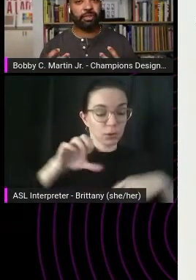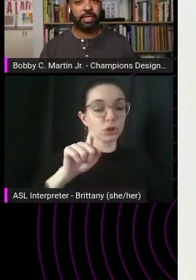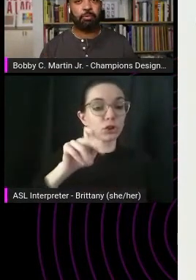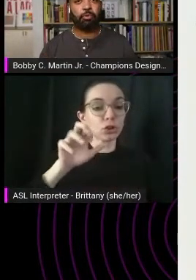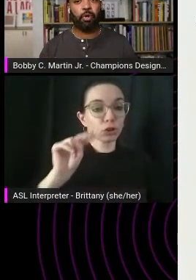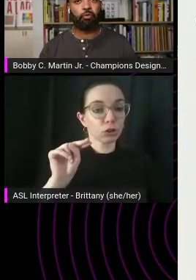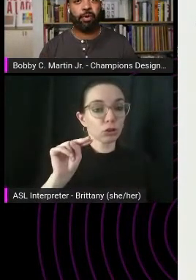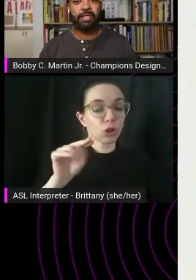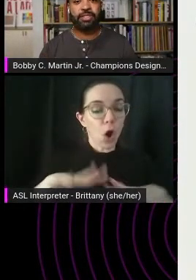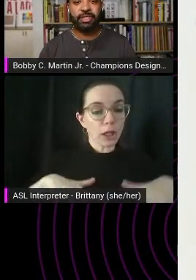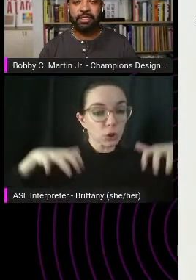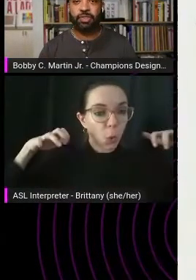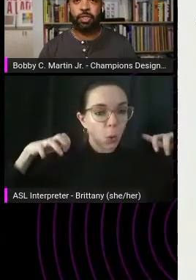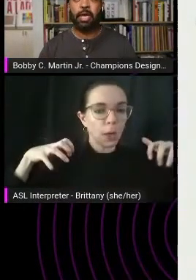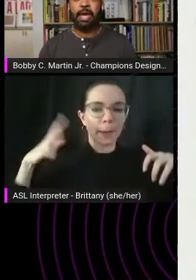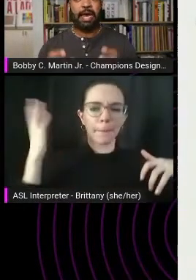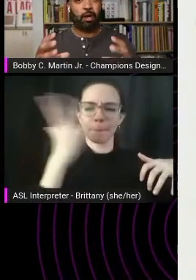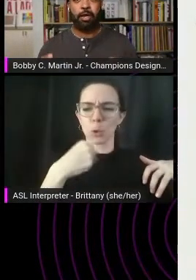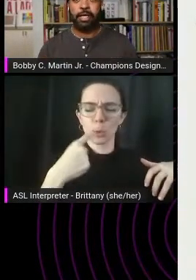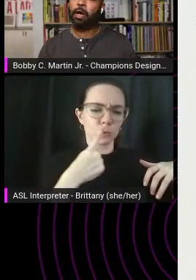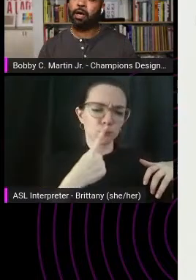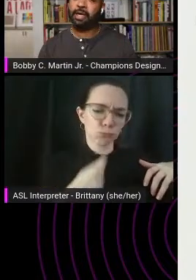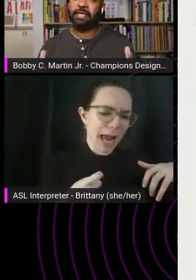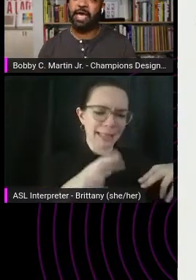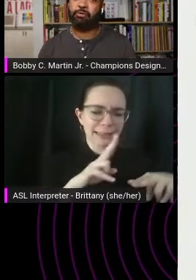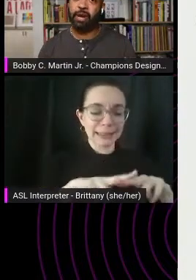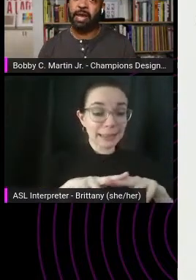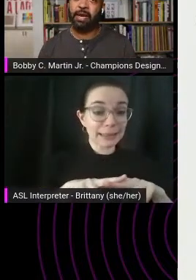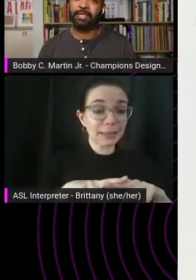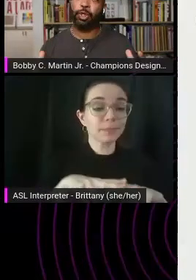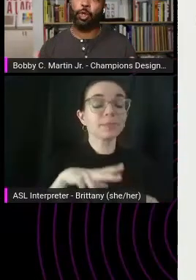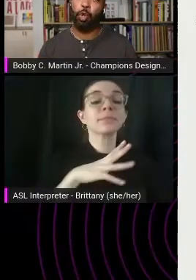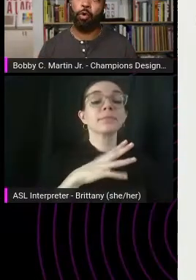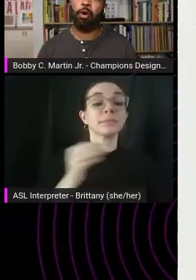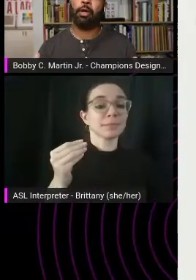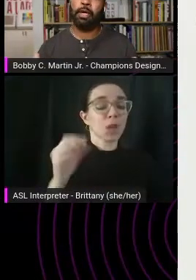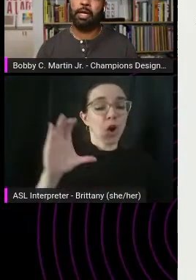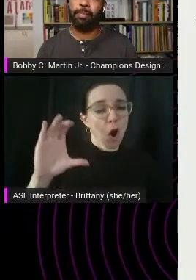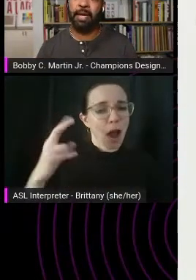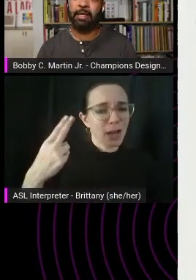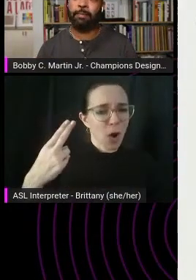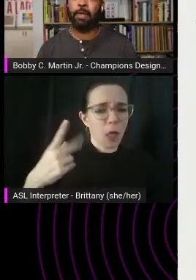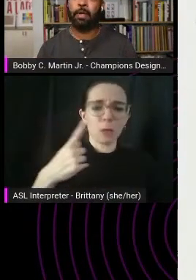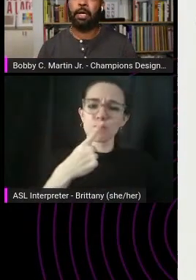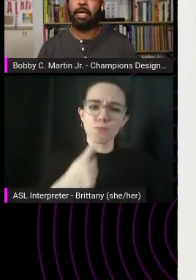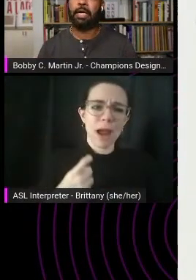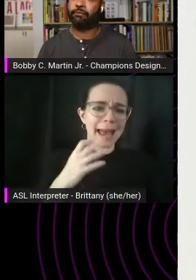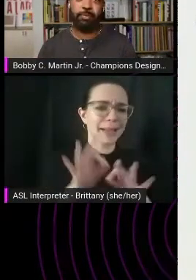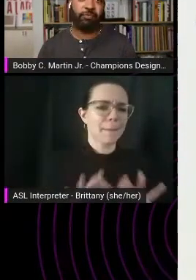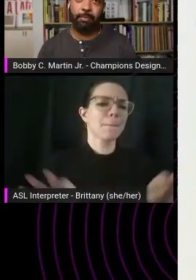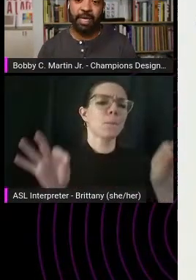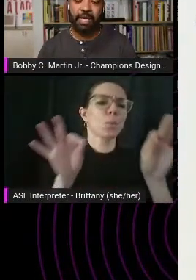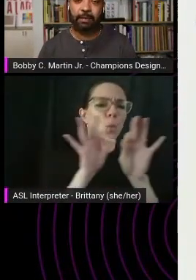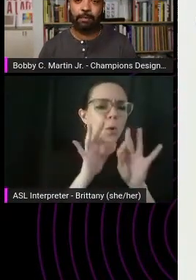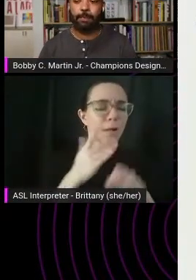deep red seats. And Carnegie Hall has had red as a core color palette from the very beginning.